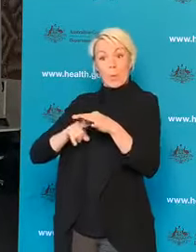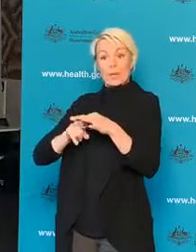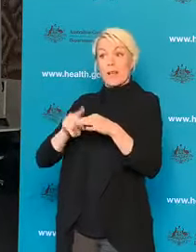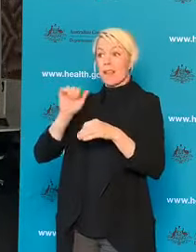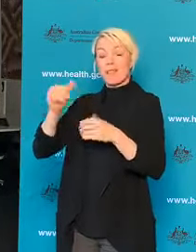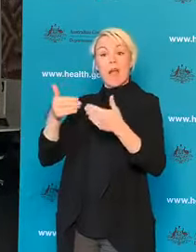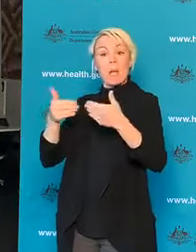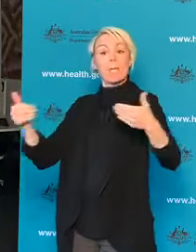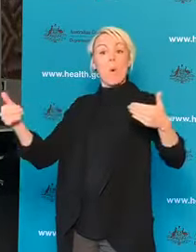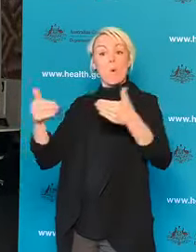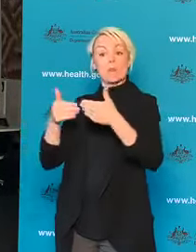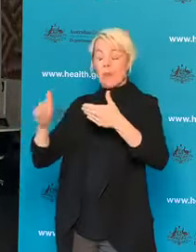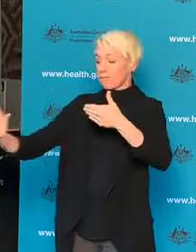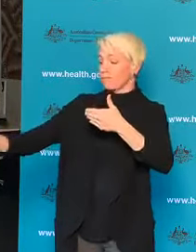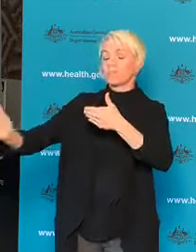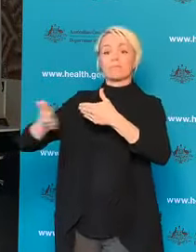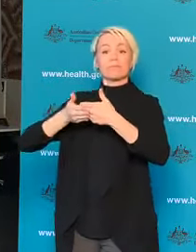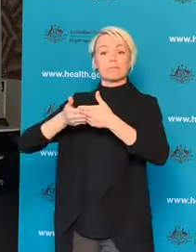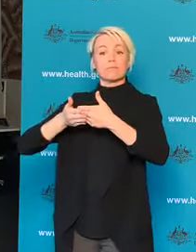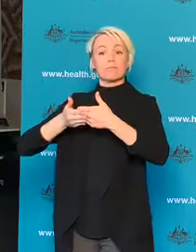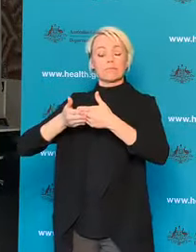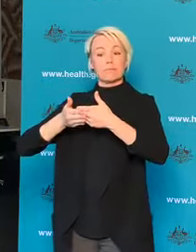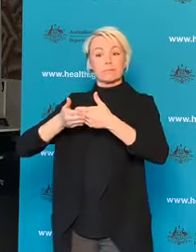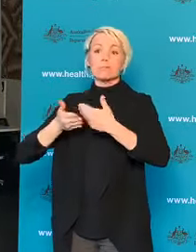New South Wales and ACT residents is of course